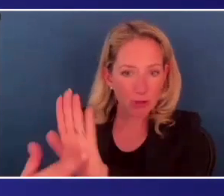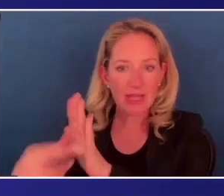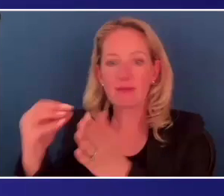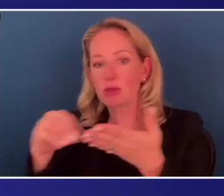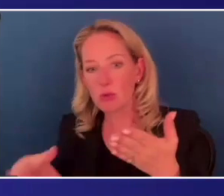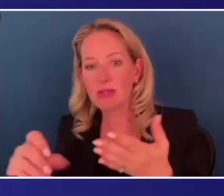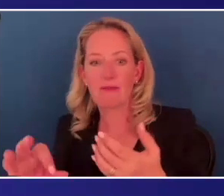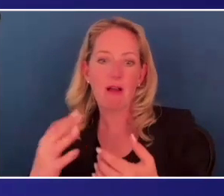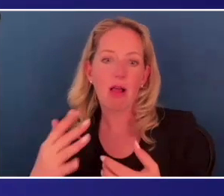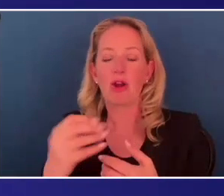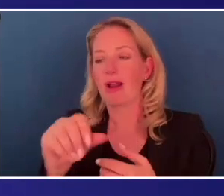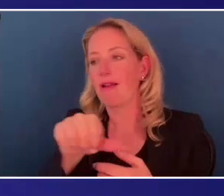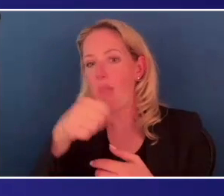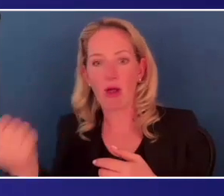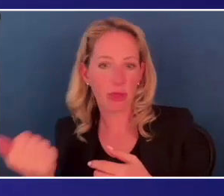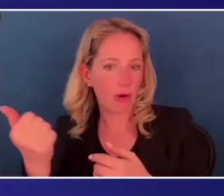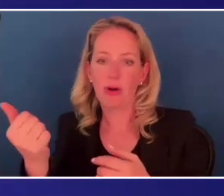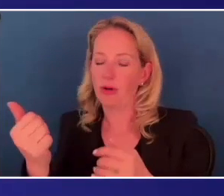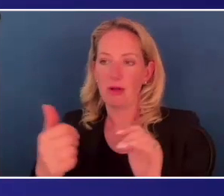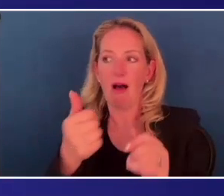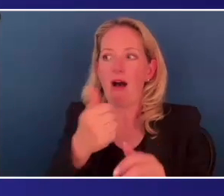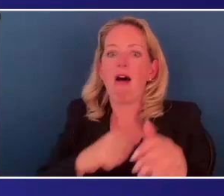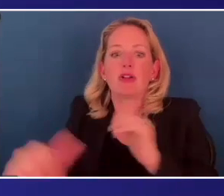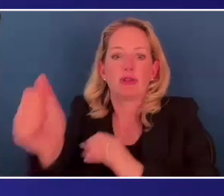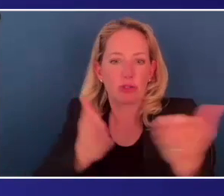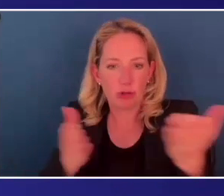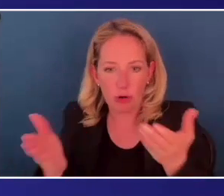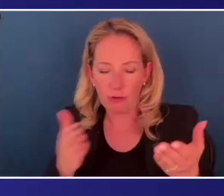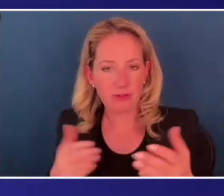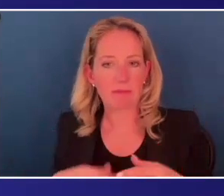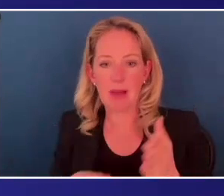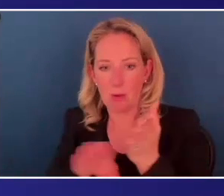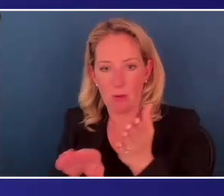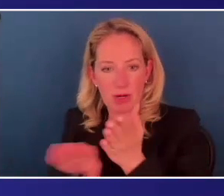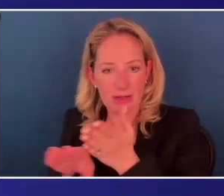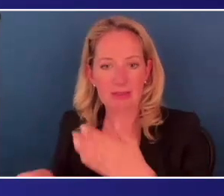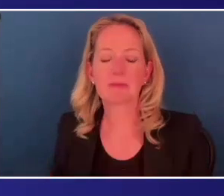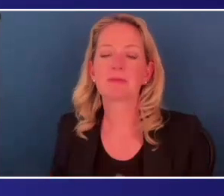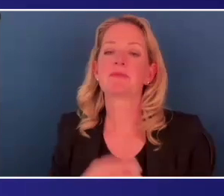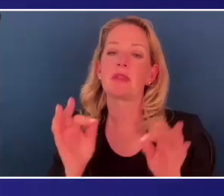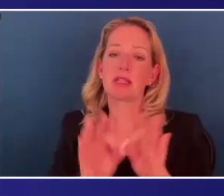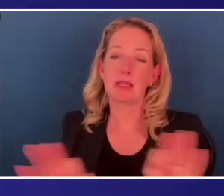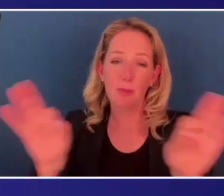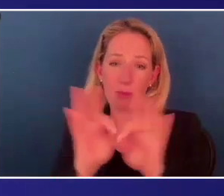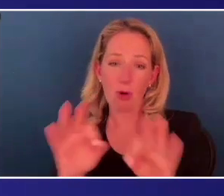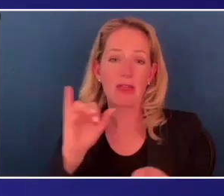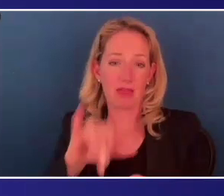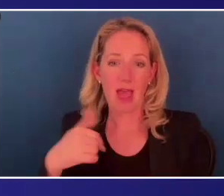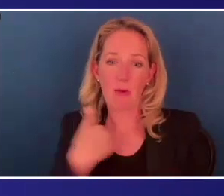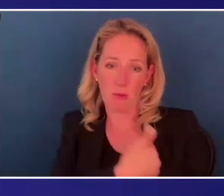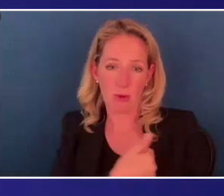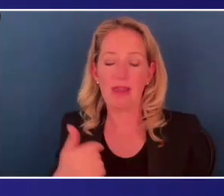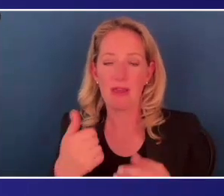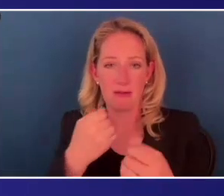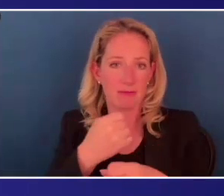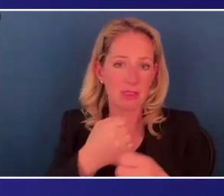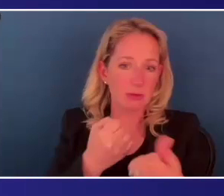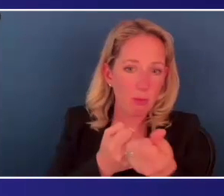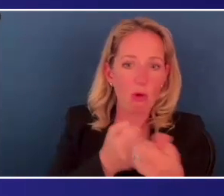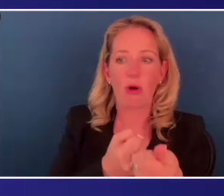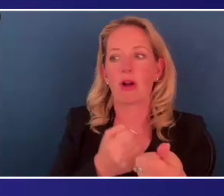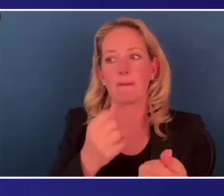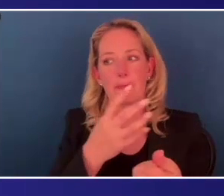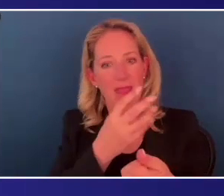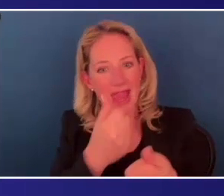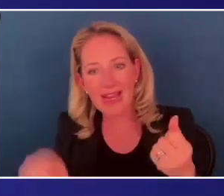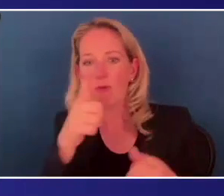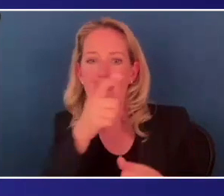Failure do so will then accurately capture the voices of all stakeholders impacted by these proposed regulations.